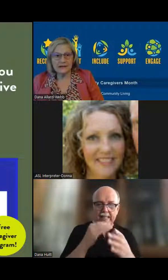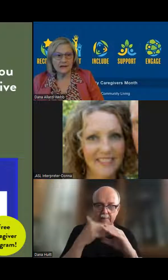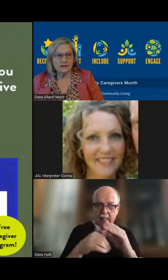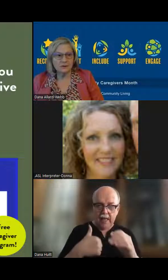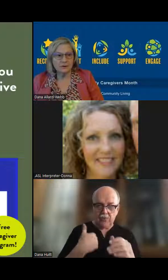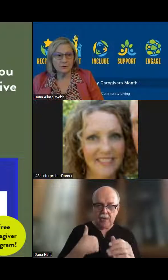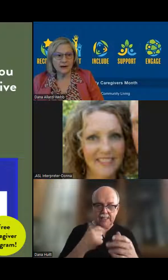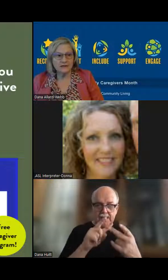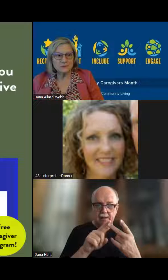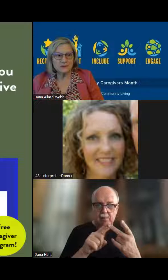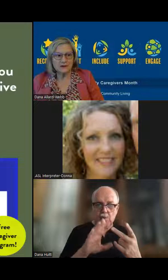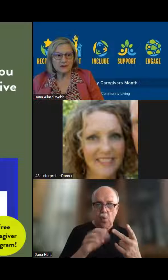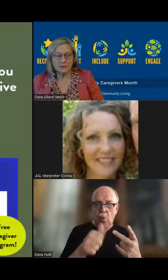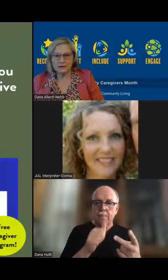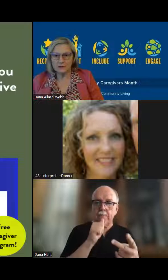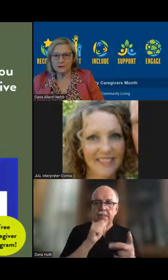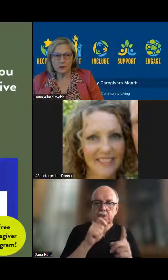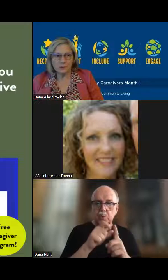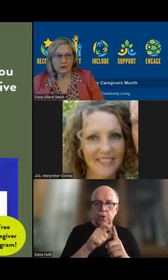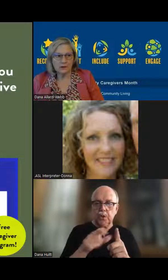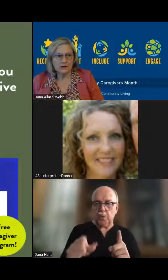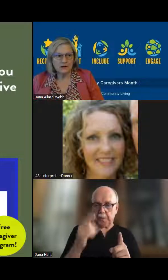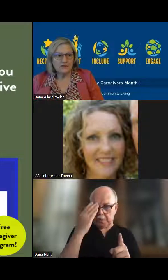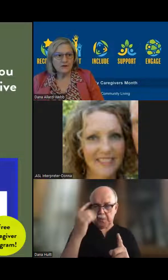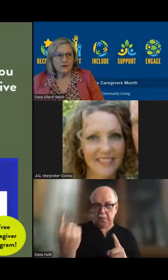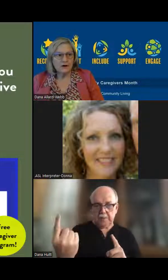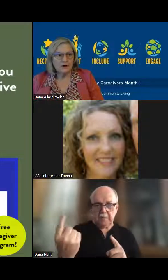they're interested in this work because the military people move around so much, and